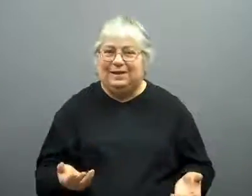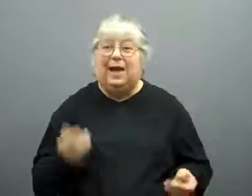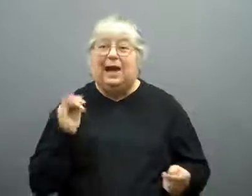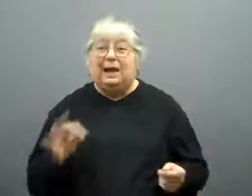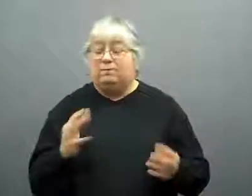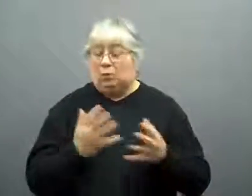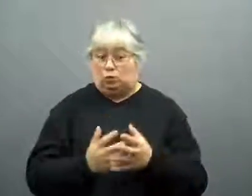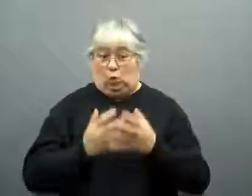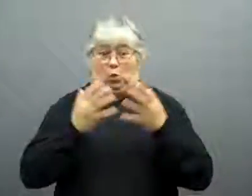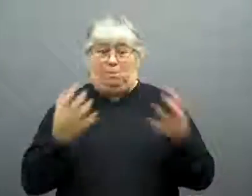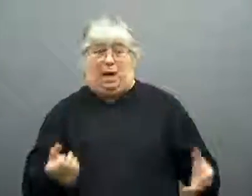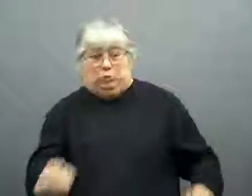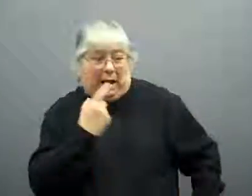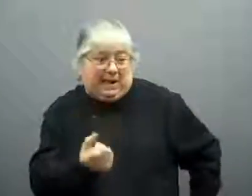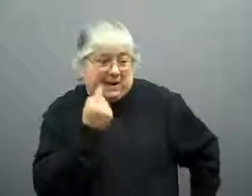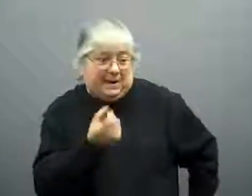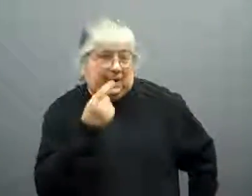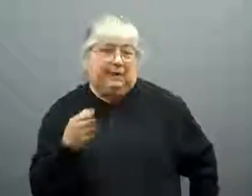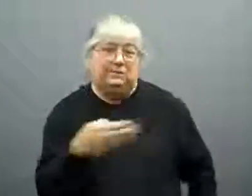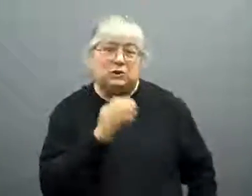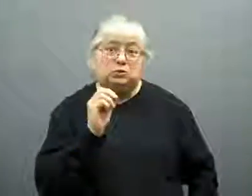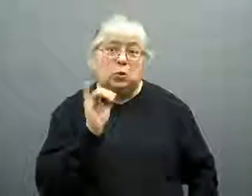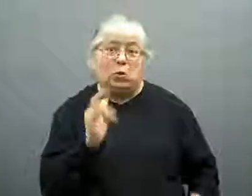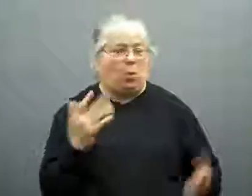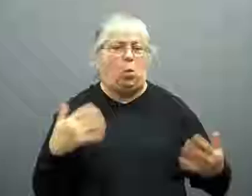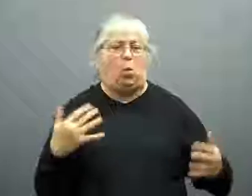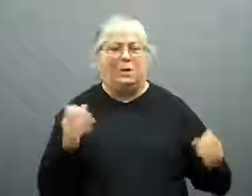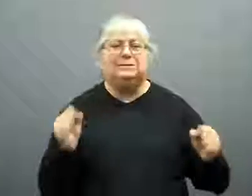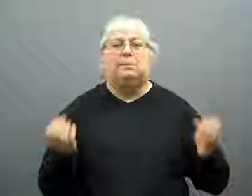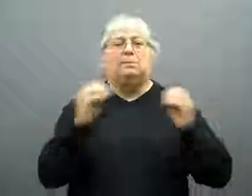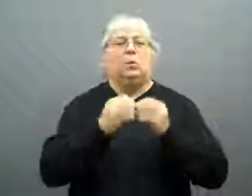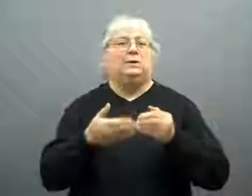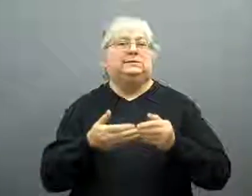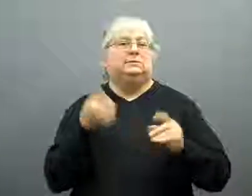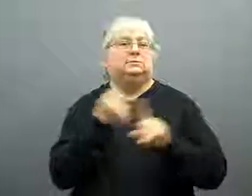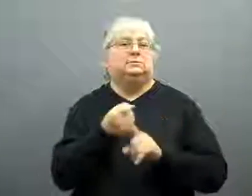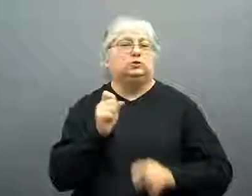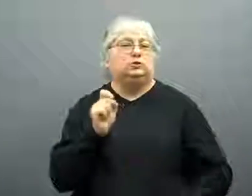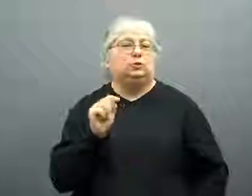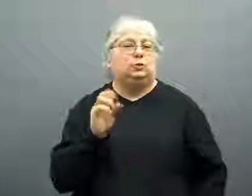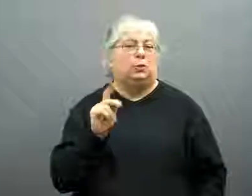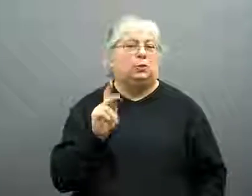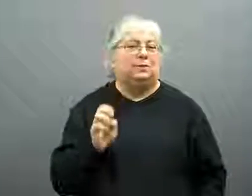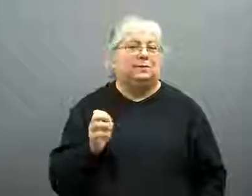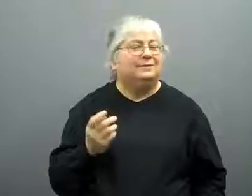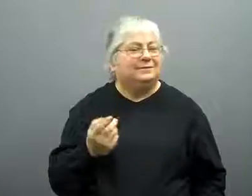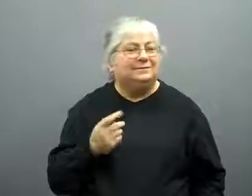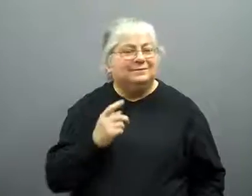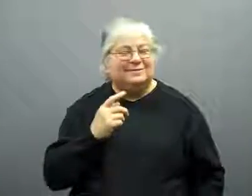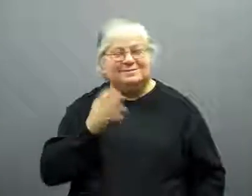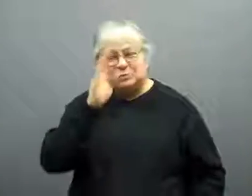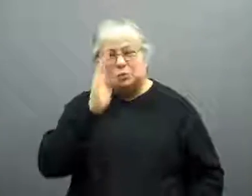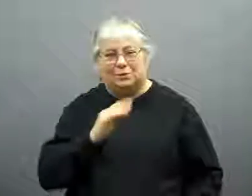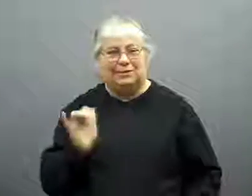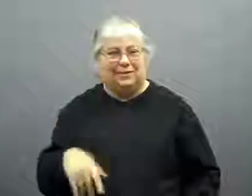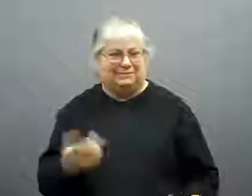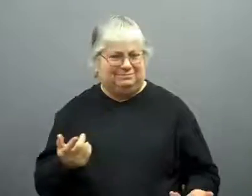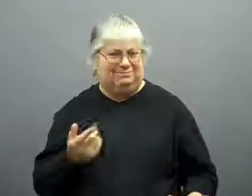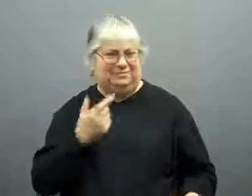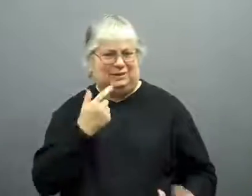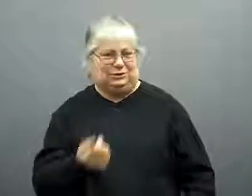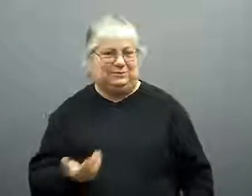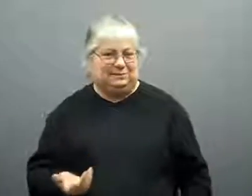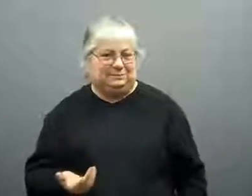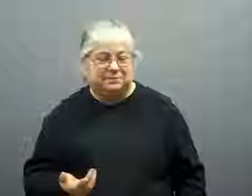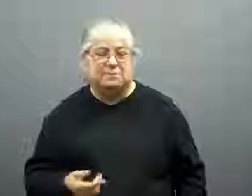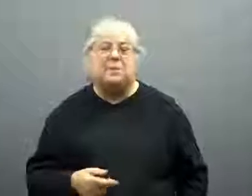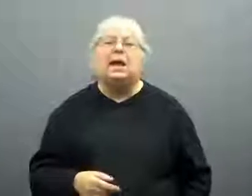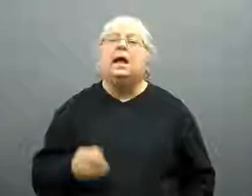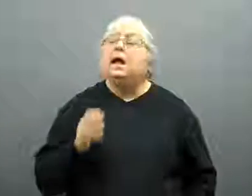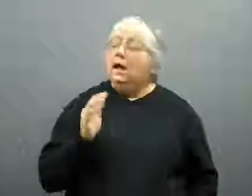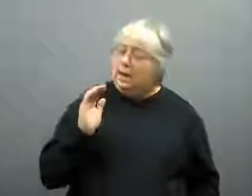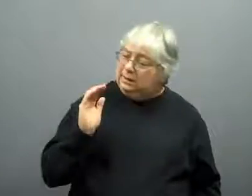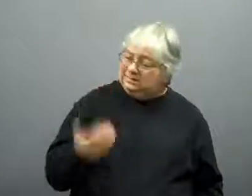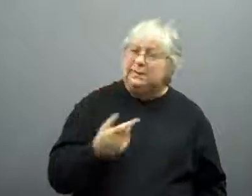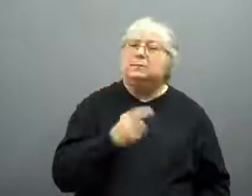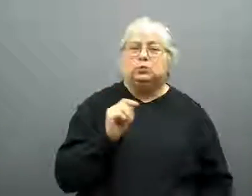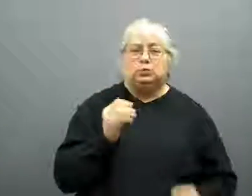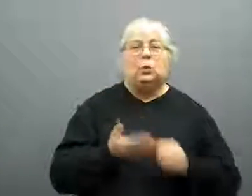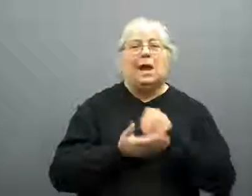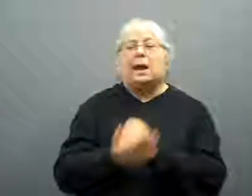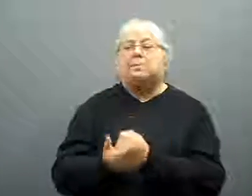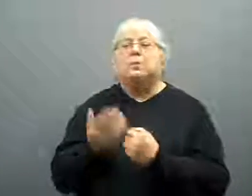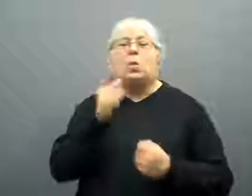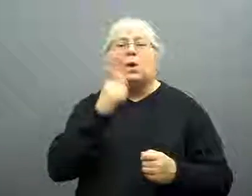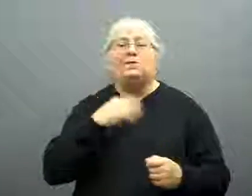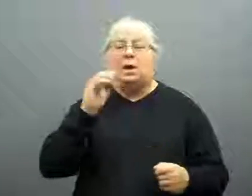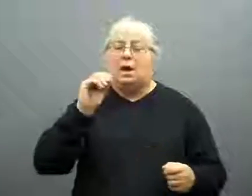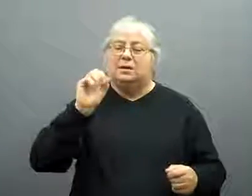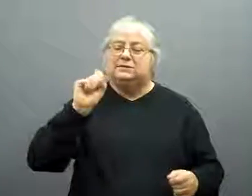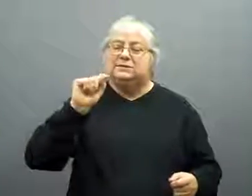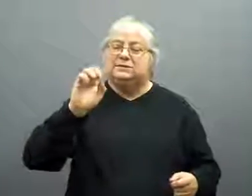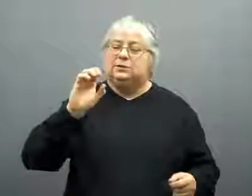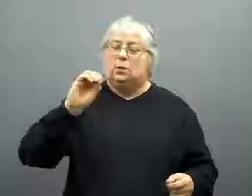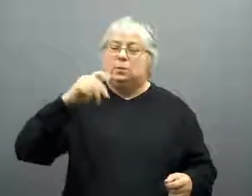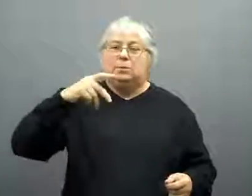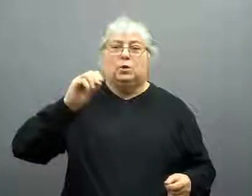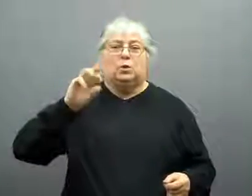Taking excessive amounts of fish oil can increase the risk of stroke.